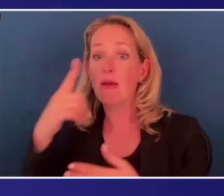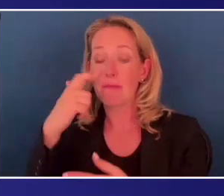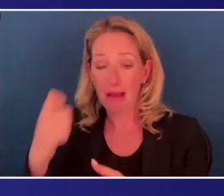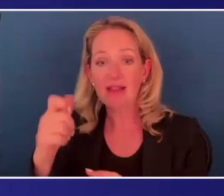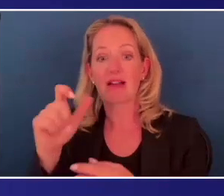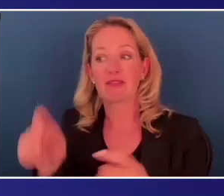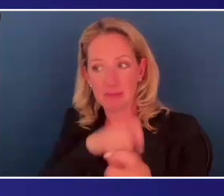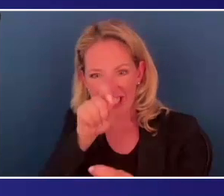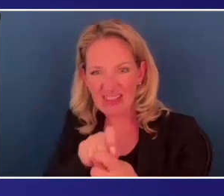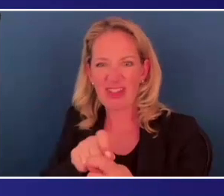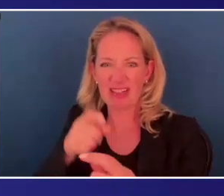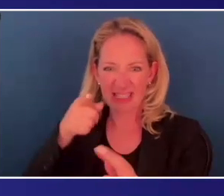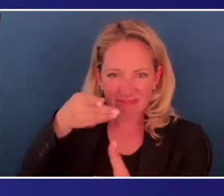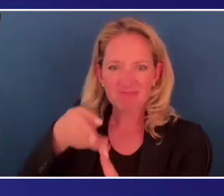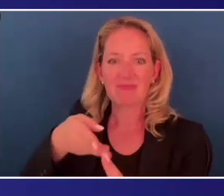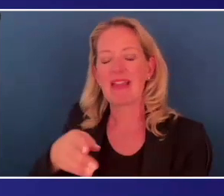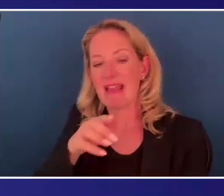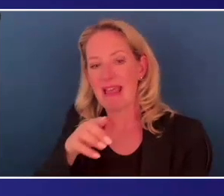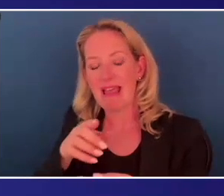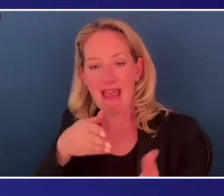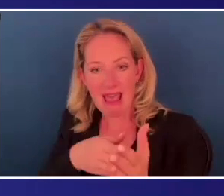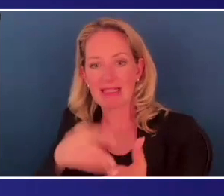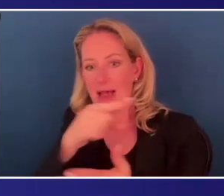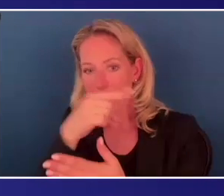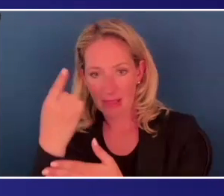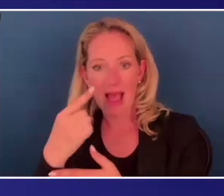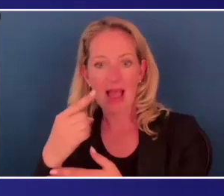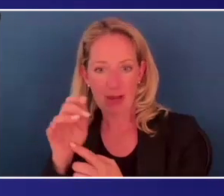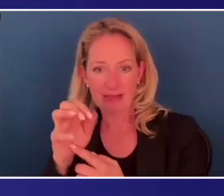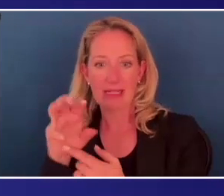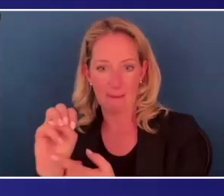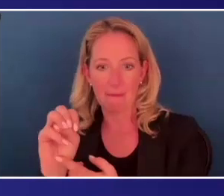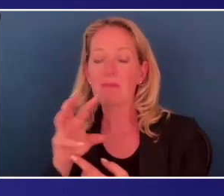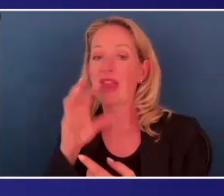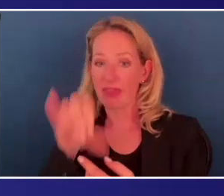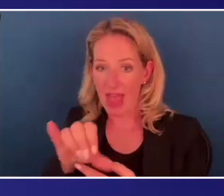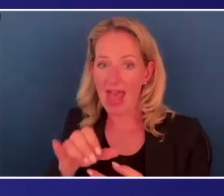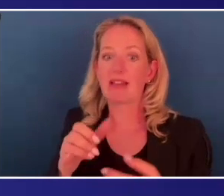And see black this is what drove Reagan's agenda and it is what is driving Trump's agenda.